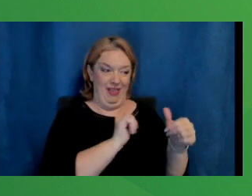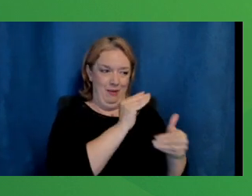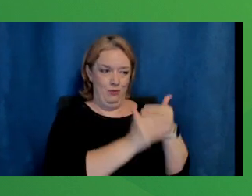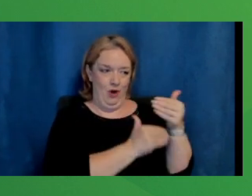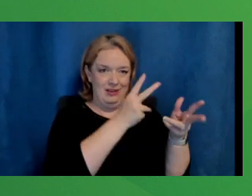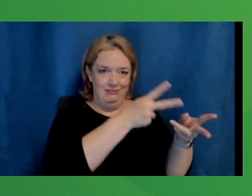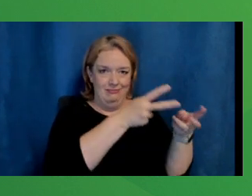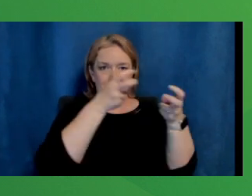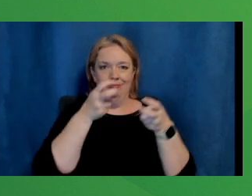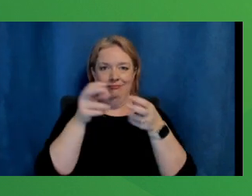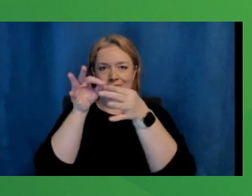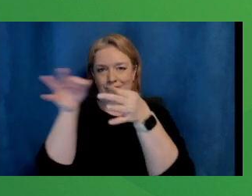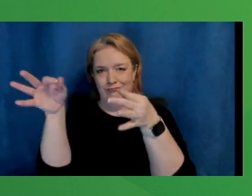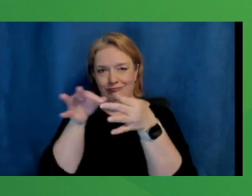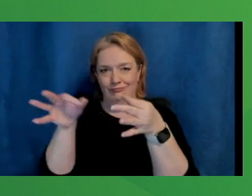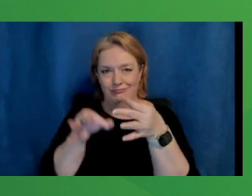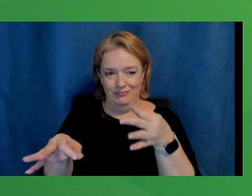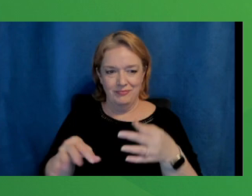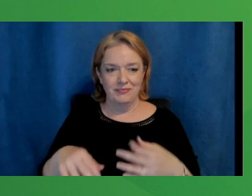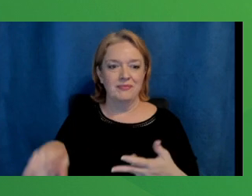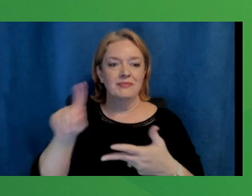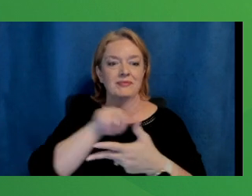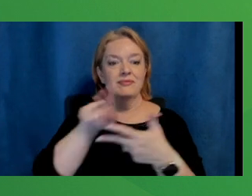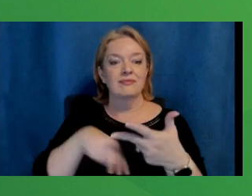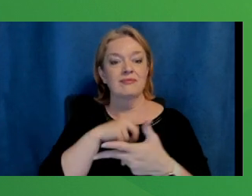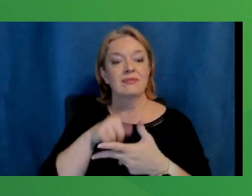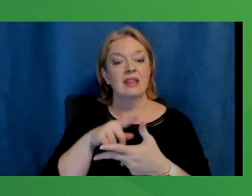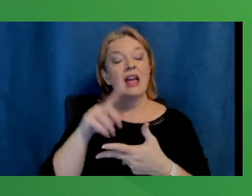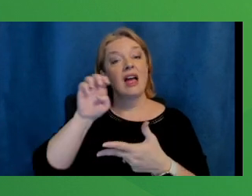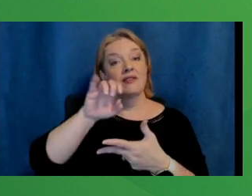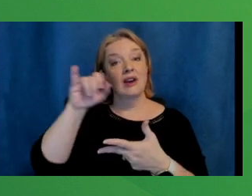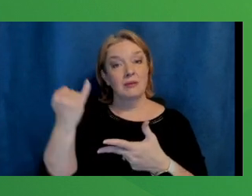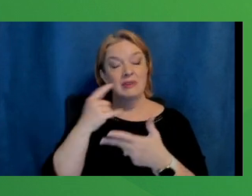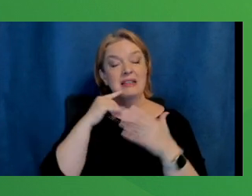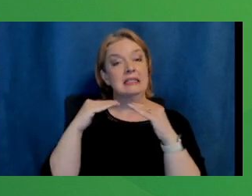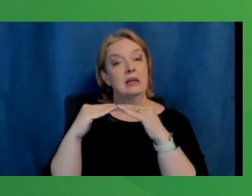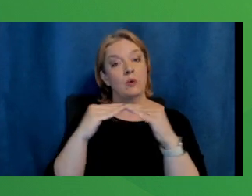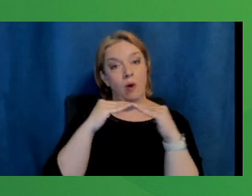we have environmental justice is equality and fairness within the community. Environmental